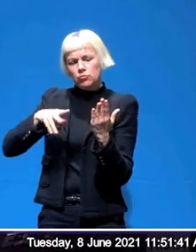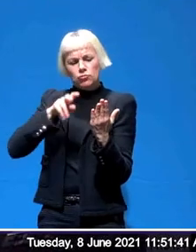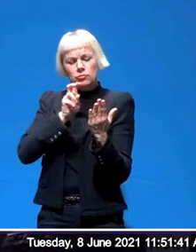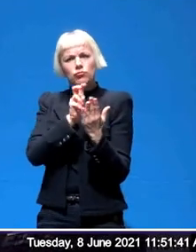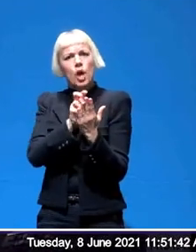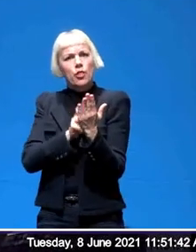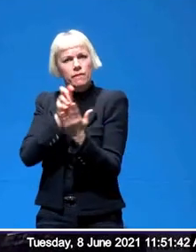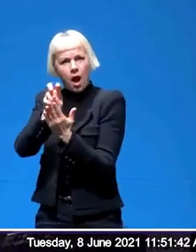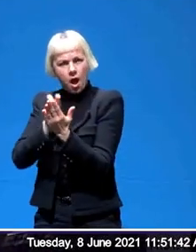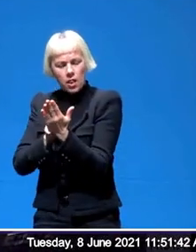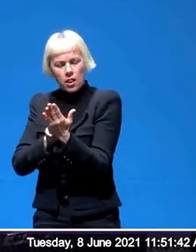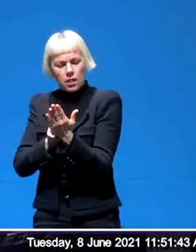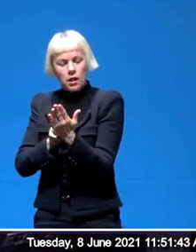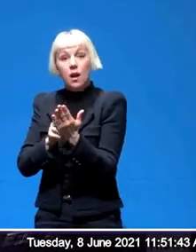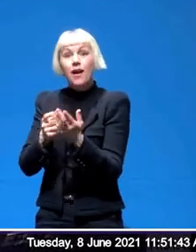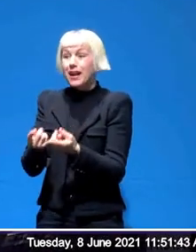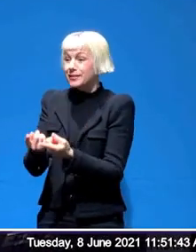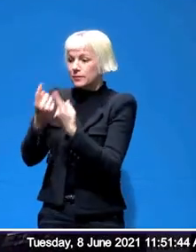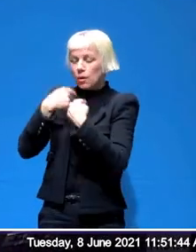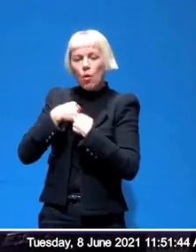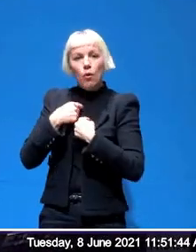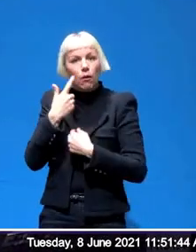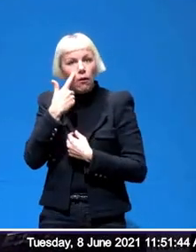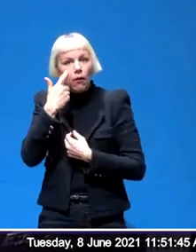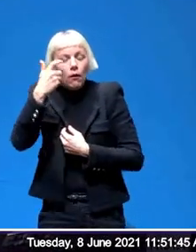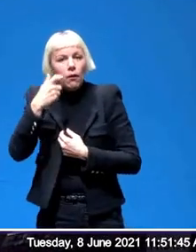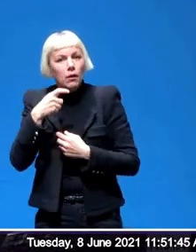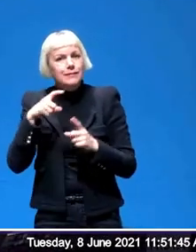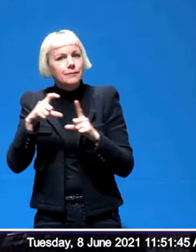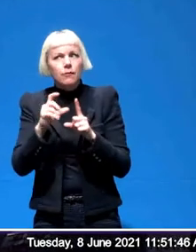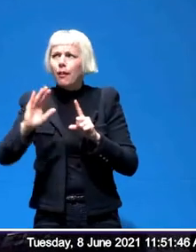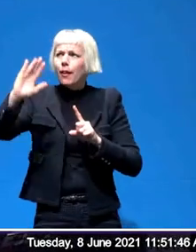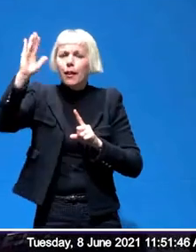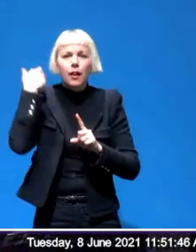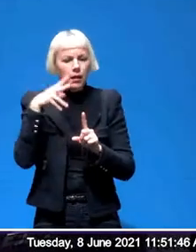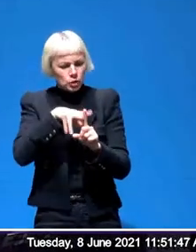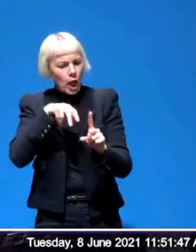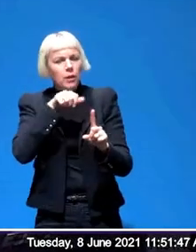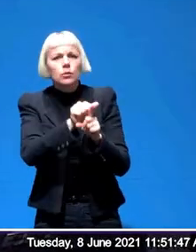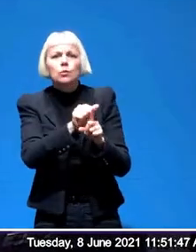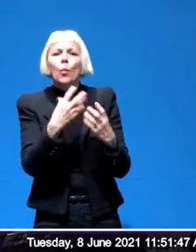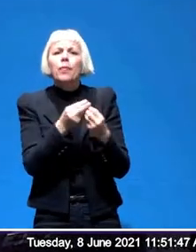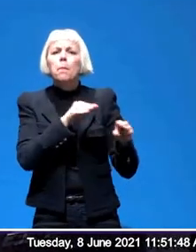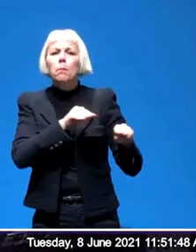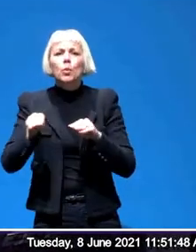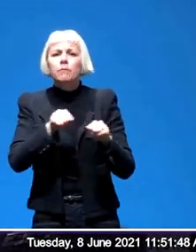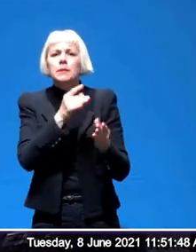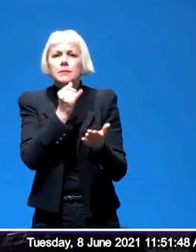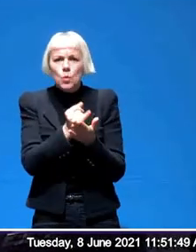Daniel had been diagnosed with movement disorder and hypertriglyceridemia.